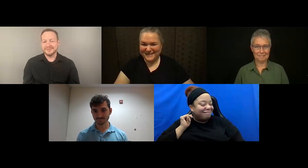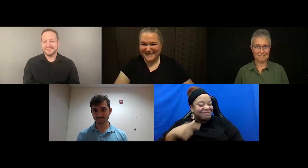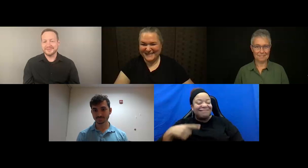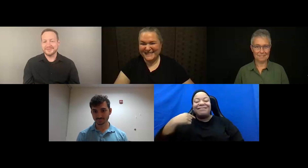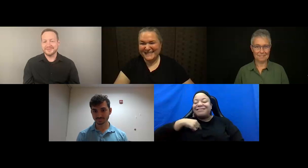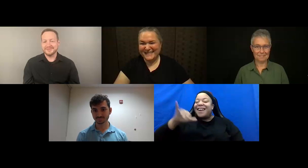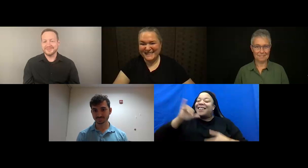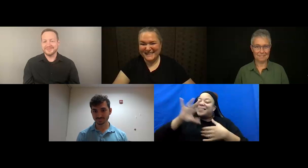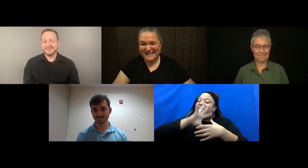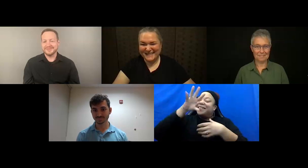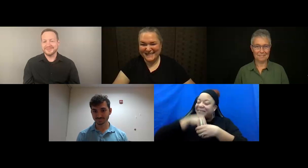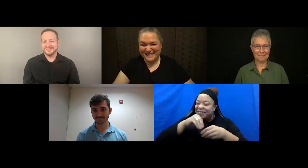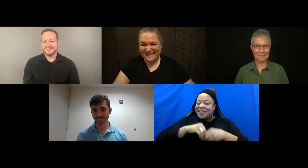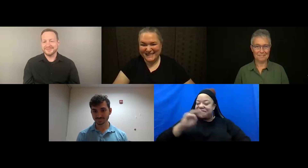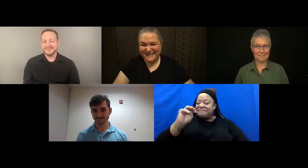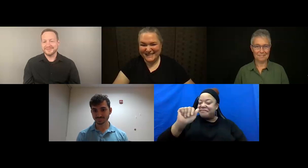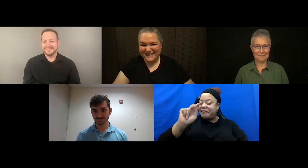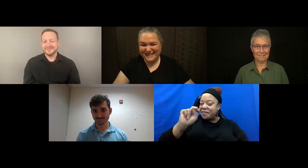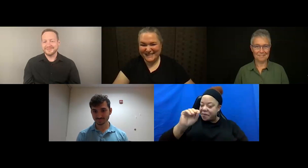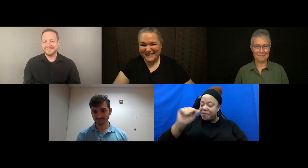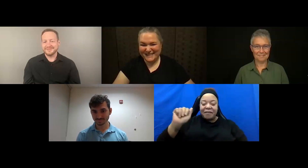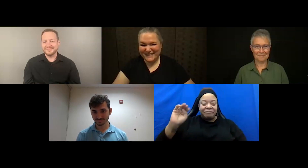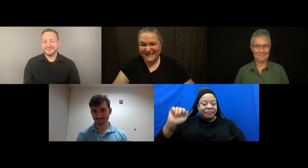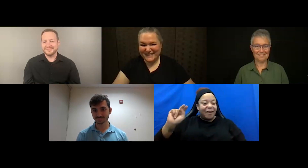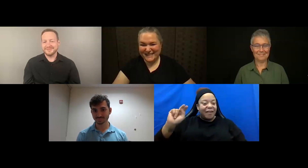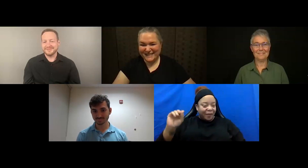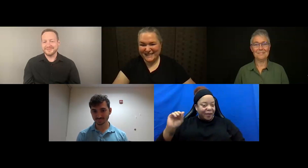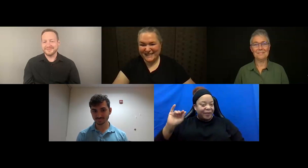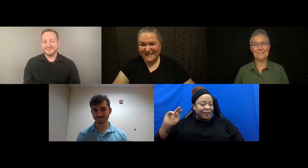I also have some dangly earrings on, they look like books. I'm also involved with